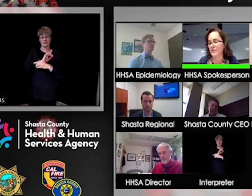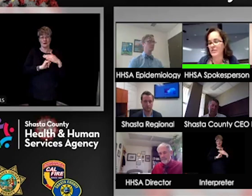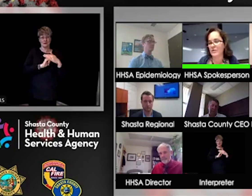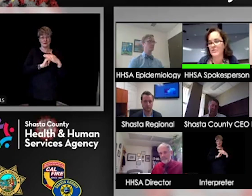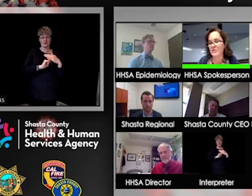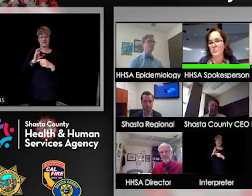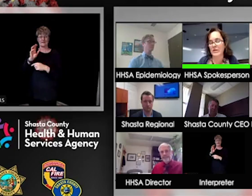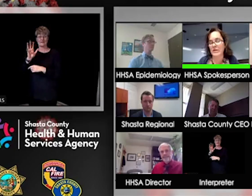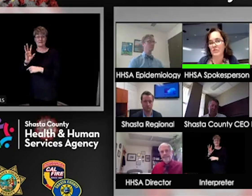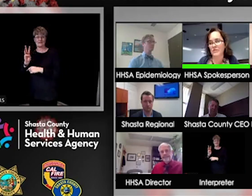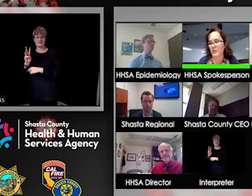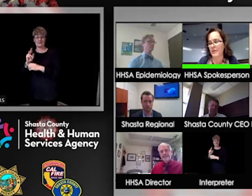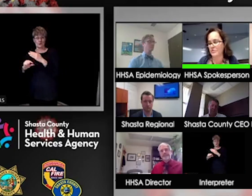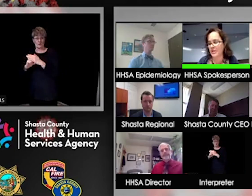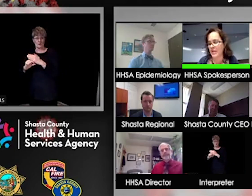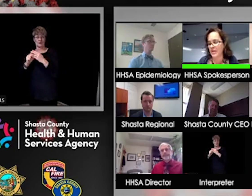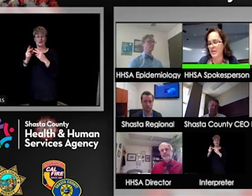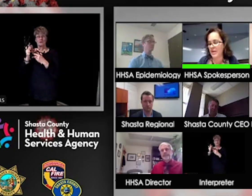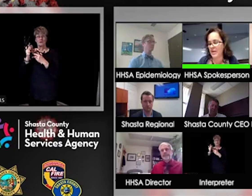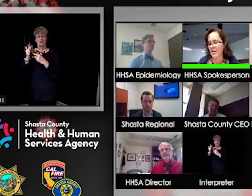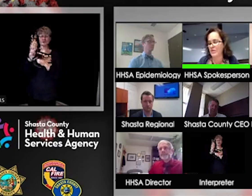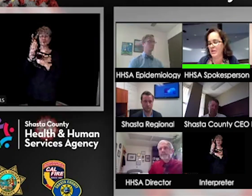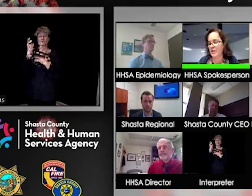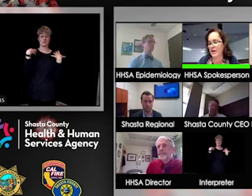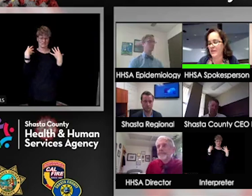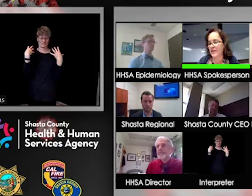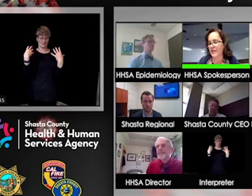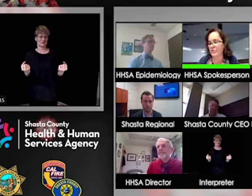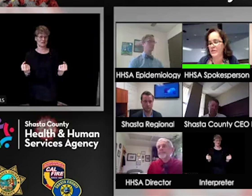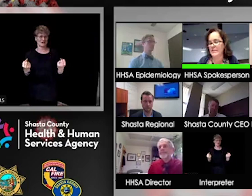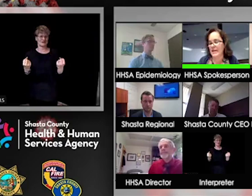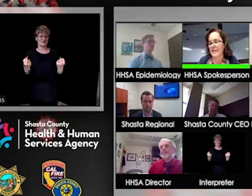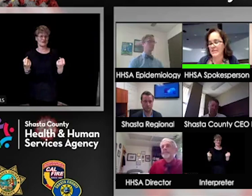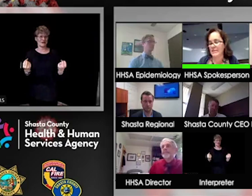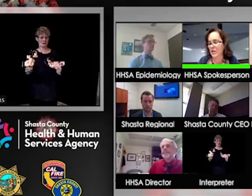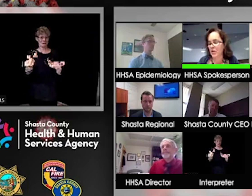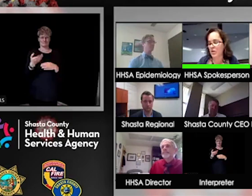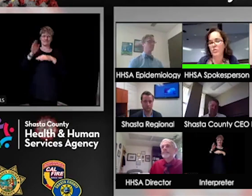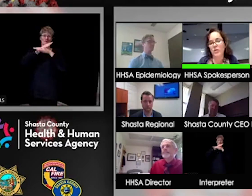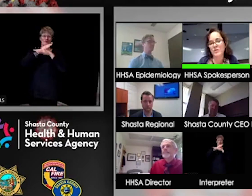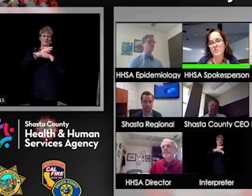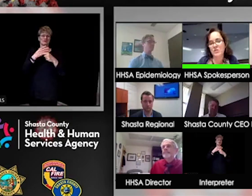have recovered, that was a big increase from yesterday, and we have had three deaths. We've